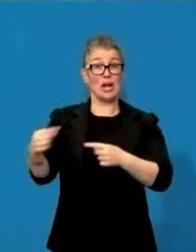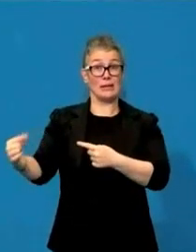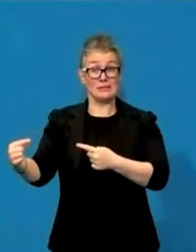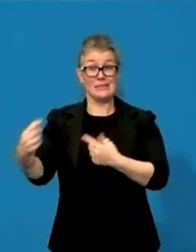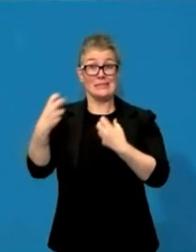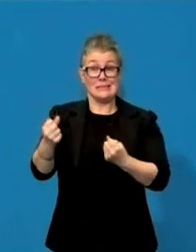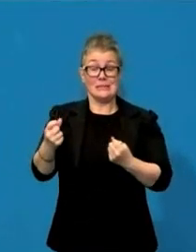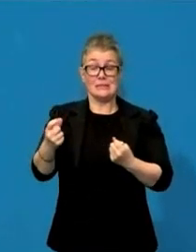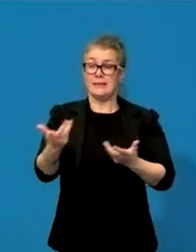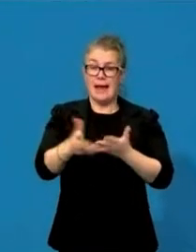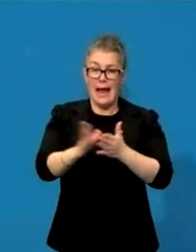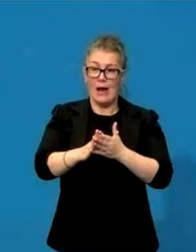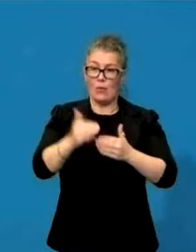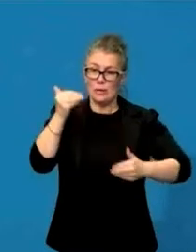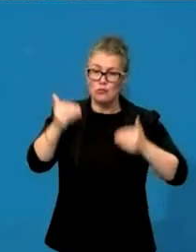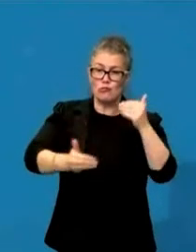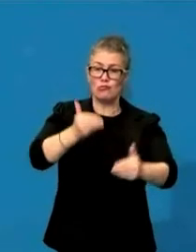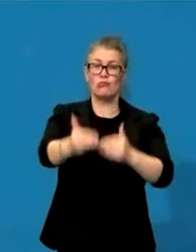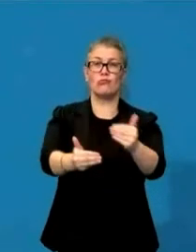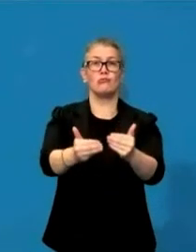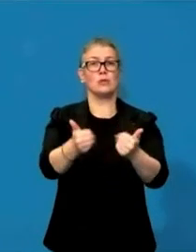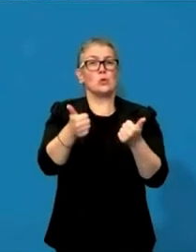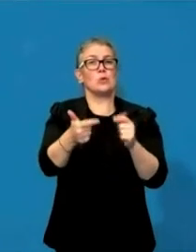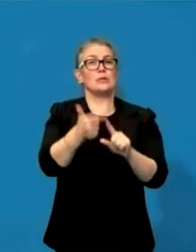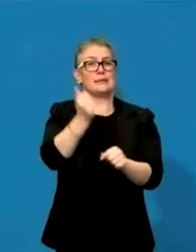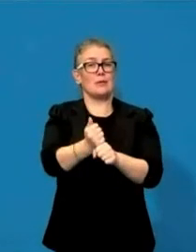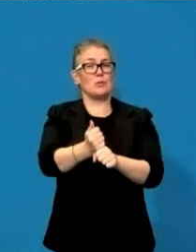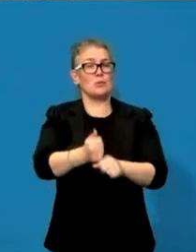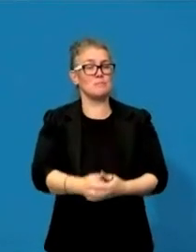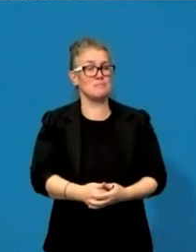Can I summarise what I think you are saying - and tell me if this is correct: